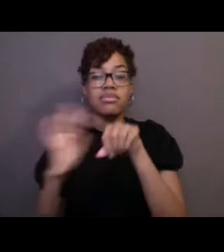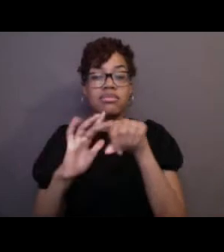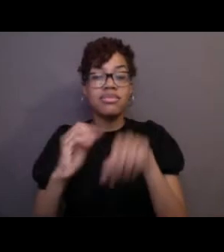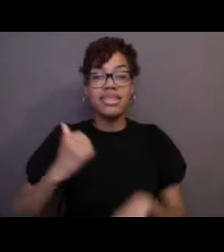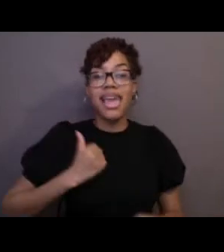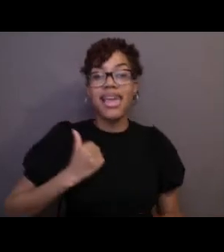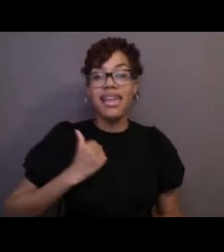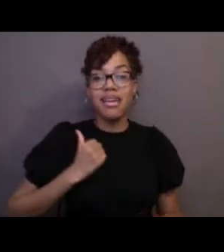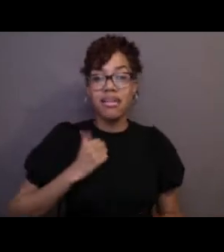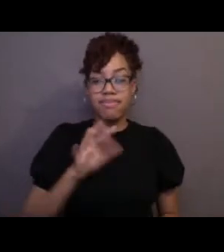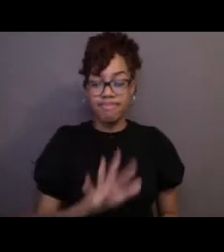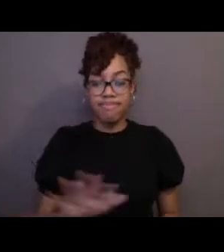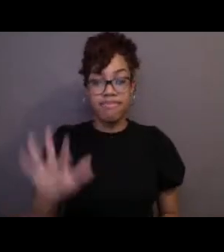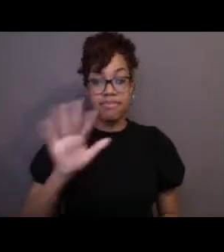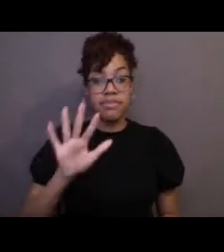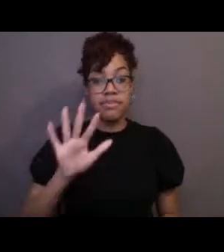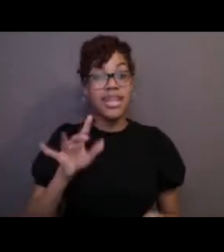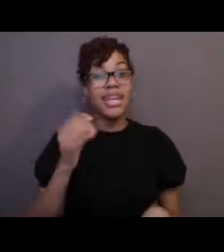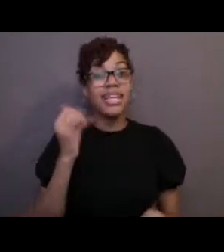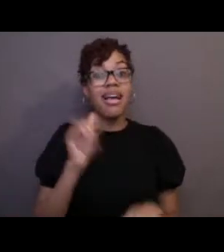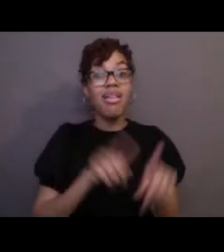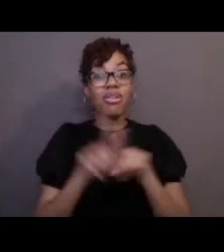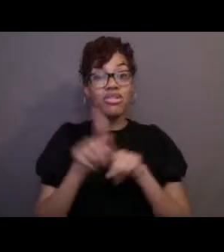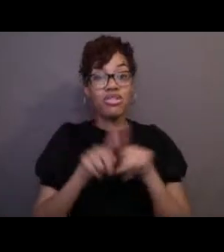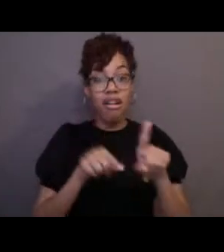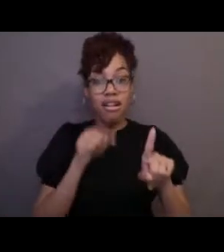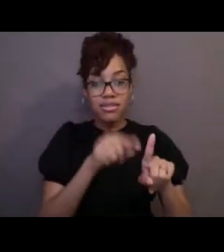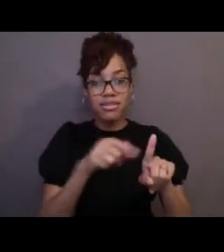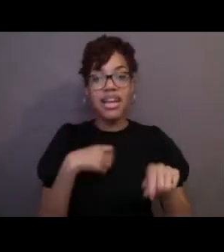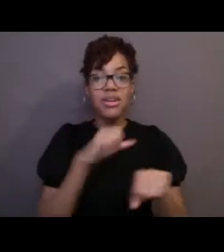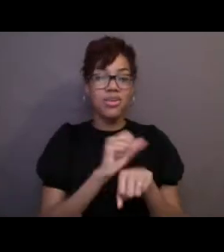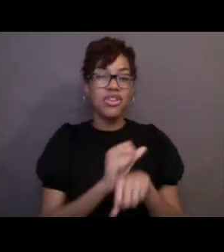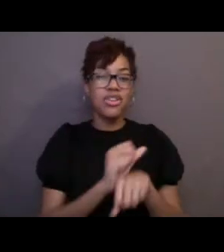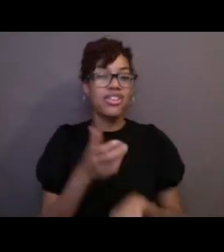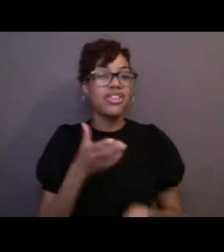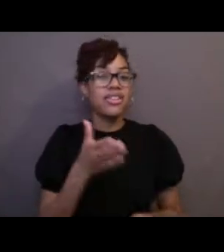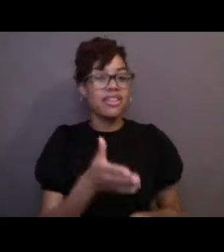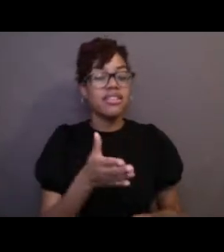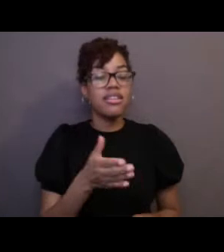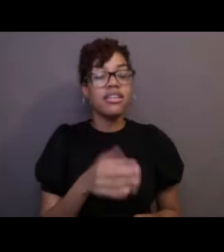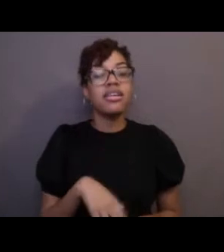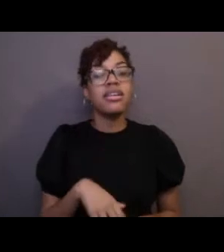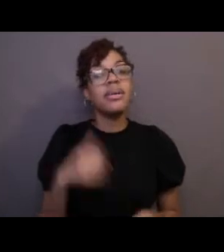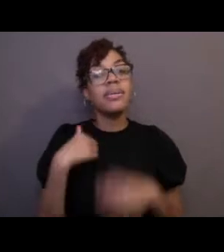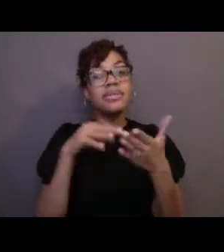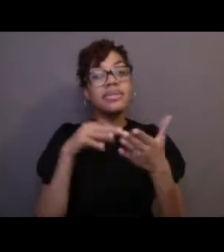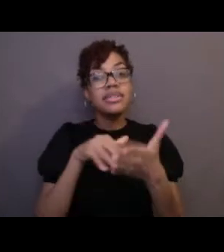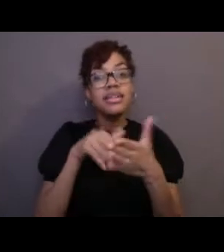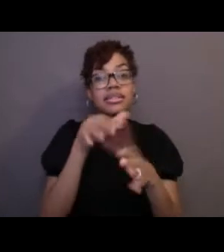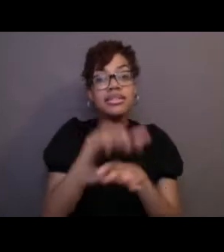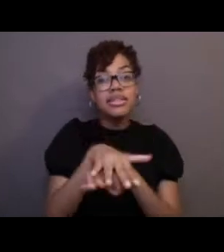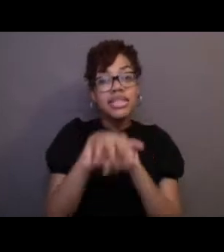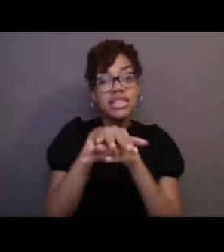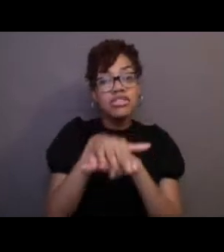That yellow star there is where I work and I'm based. We study sea turtles from that area there